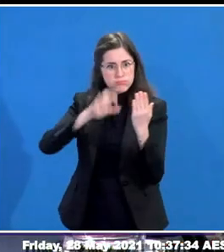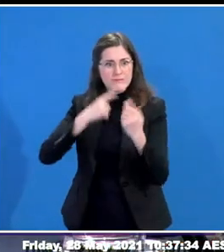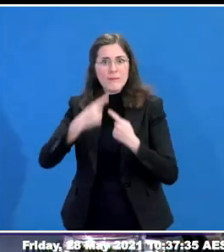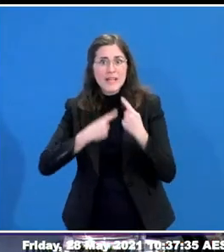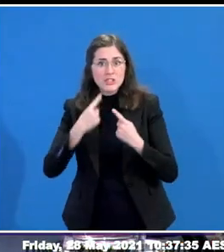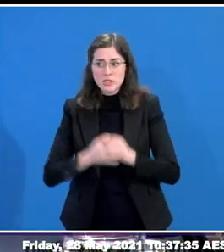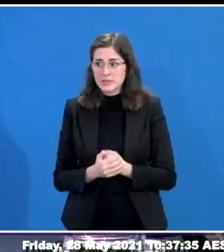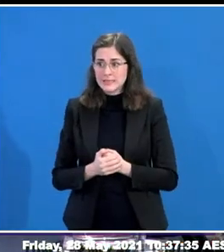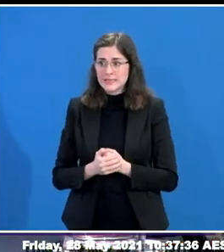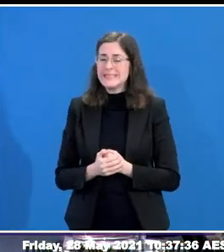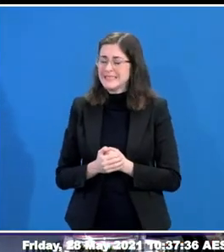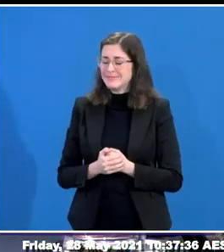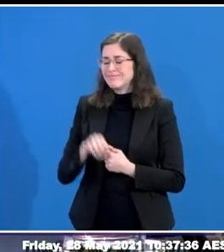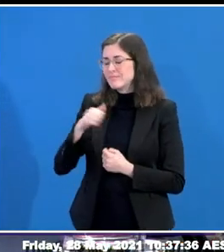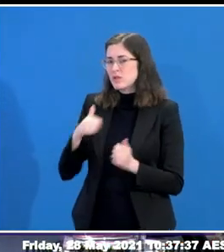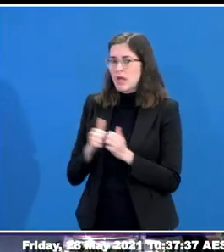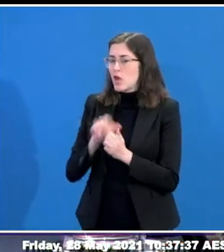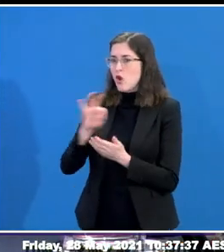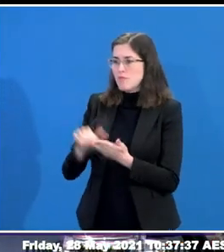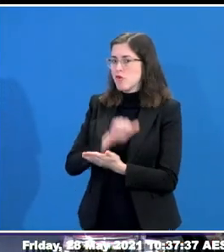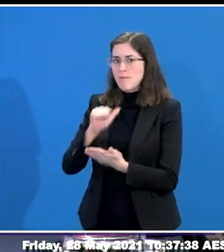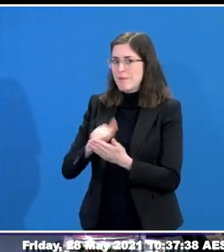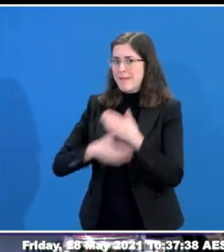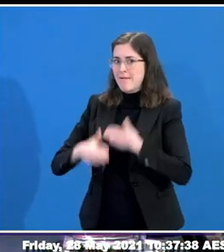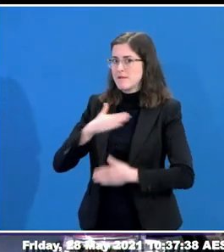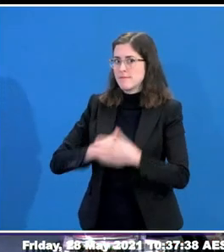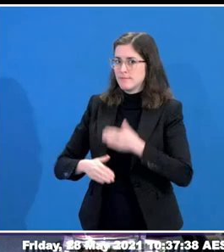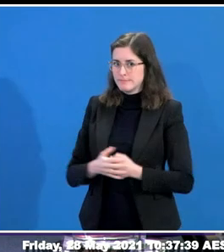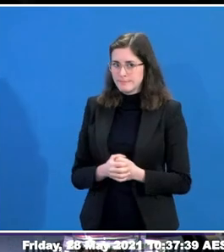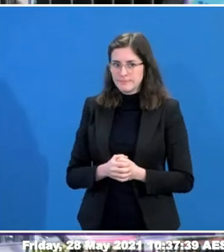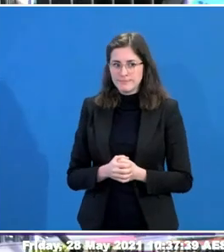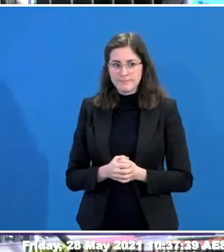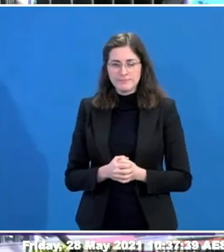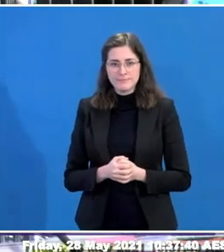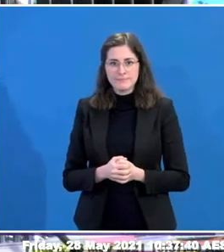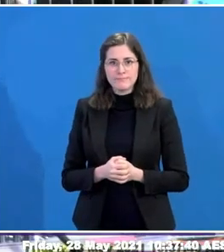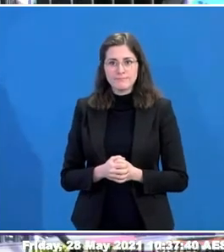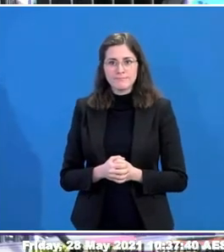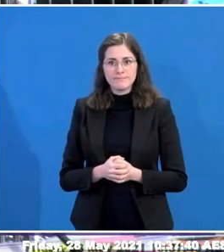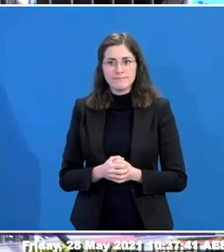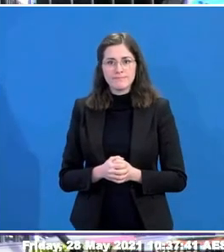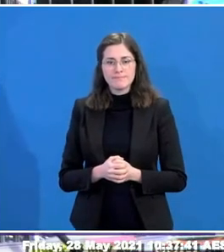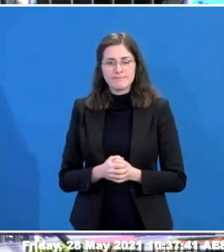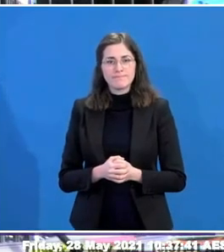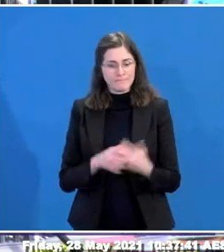Yes, and that is totally inappropriate behaviour. Can I suggest to you, to the extent that there is any reference to